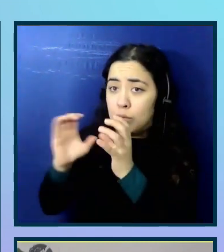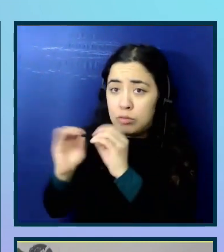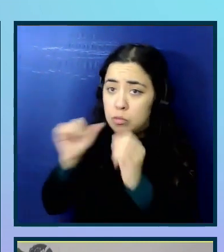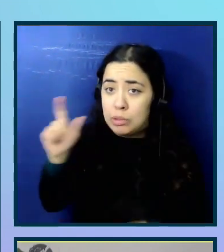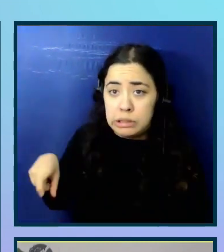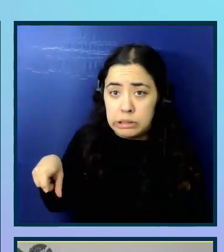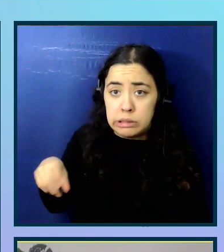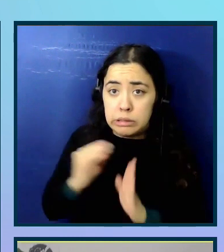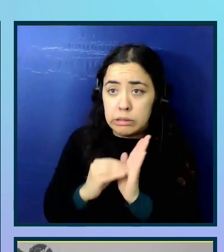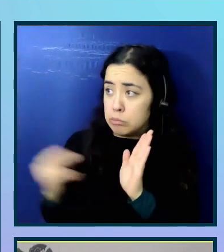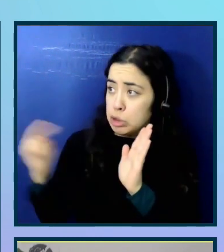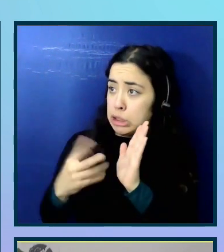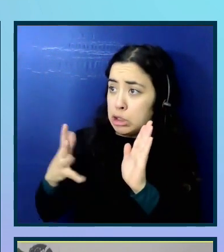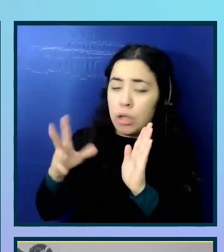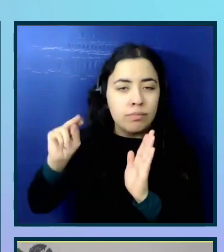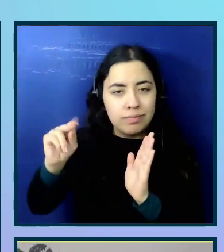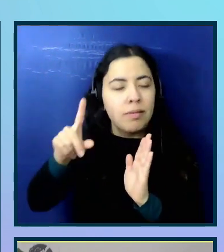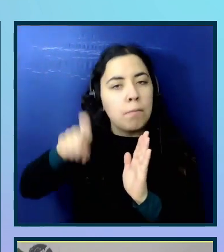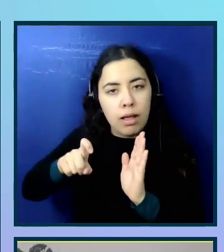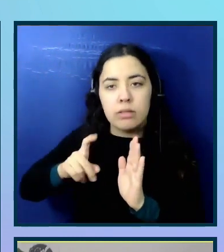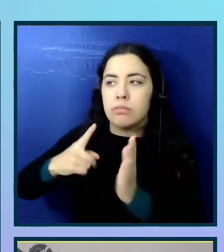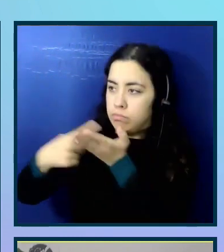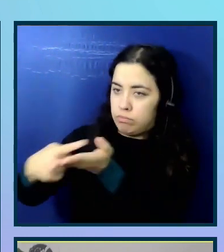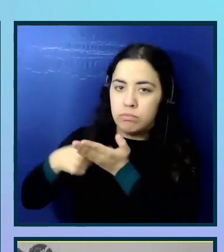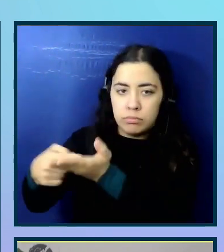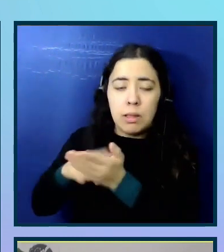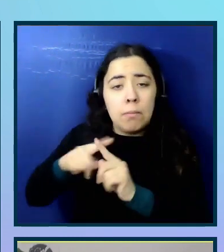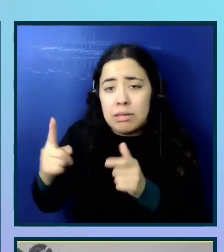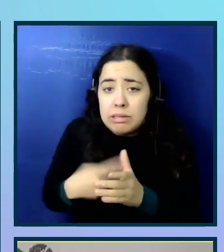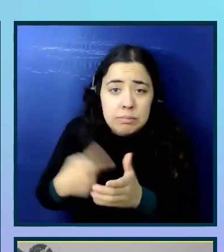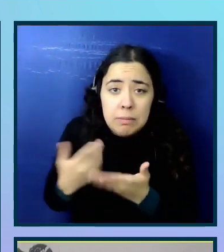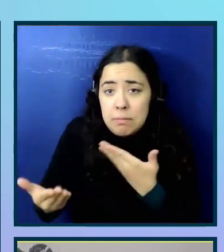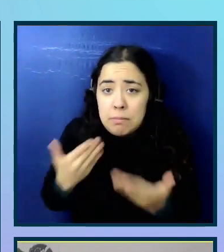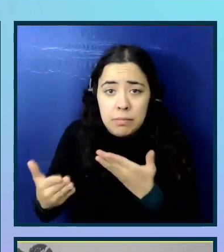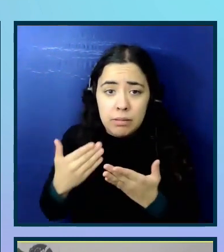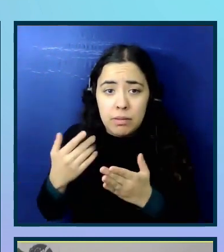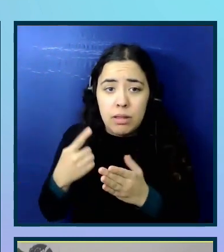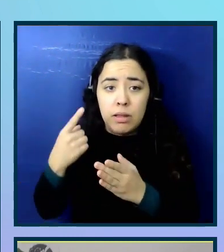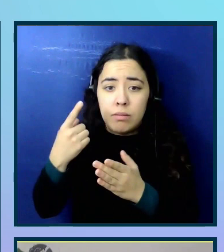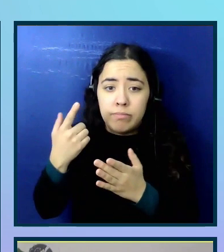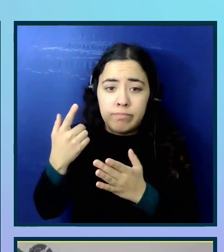and you still need to communicate, but sometimes they might be month between the moment I show those designs